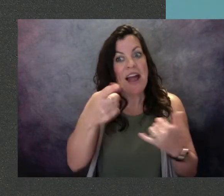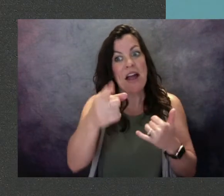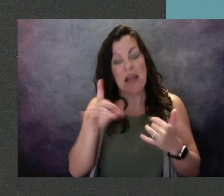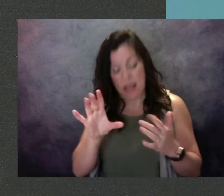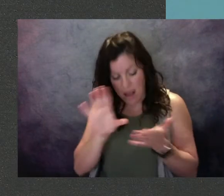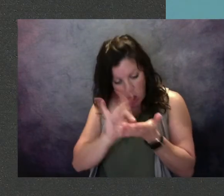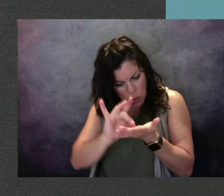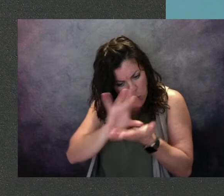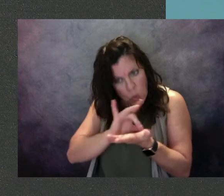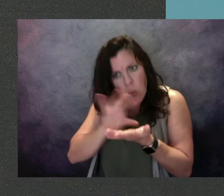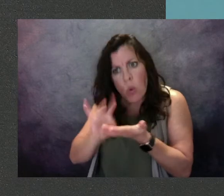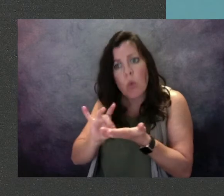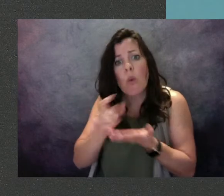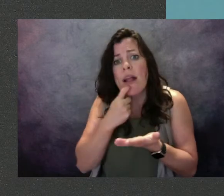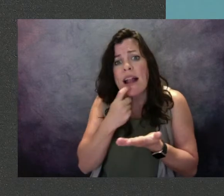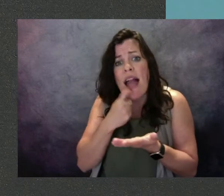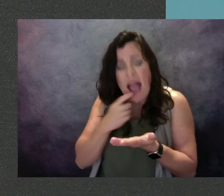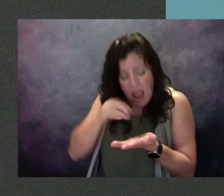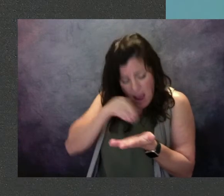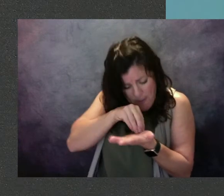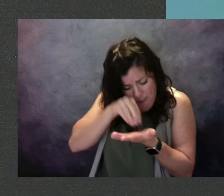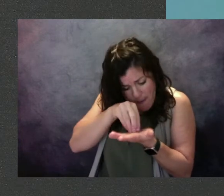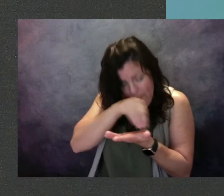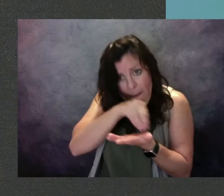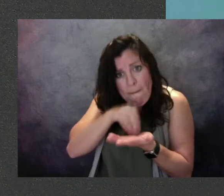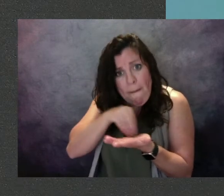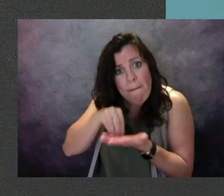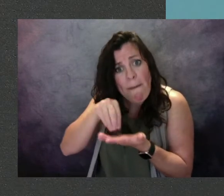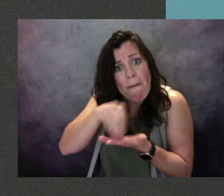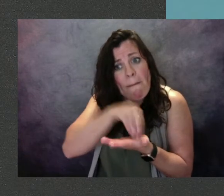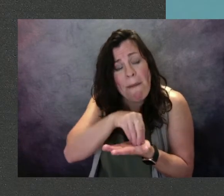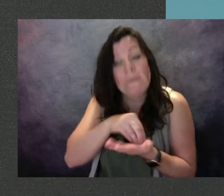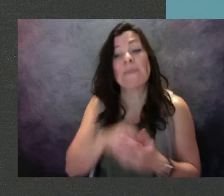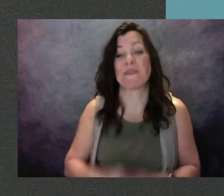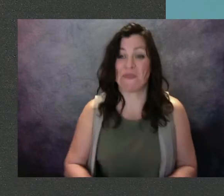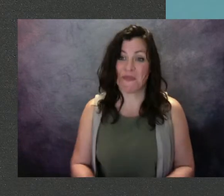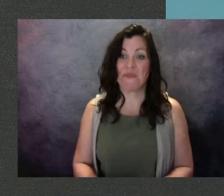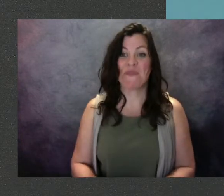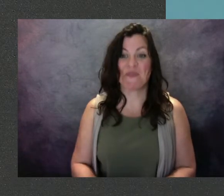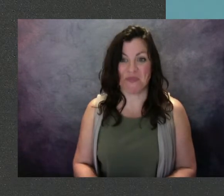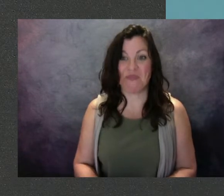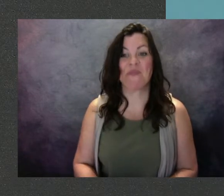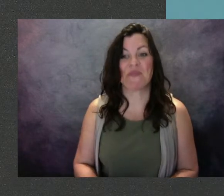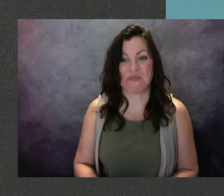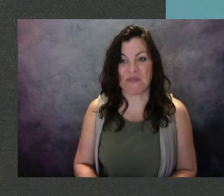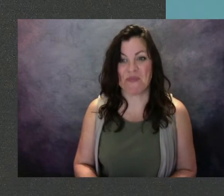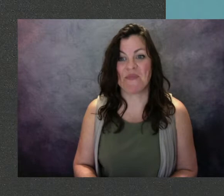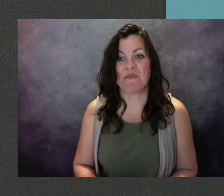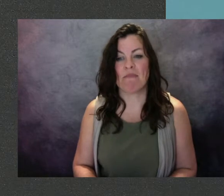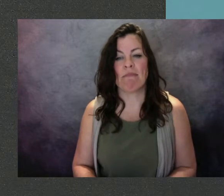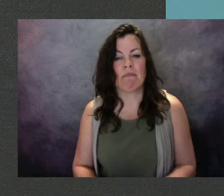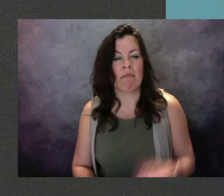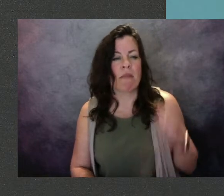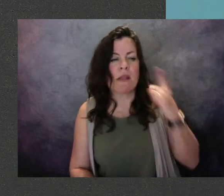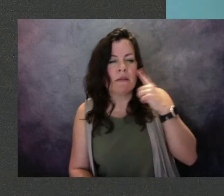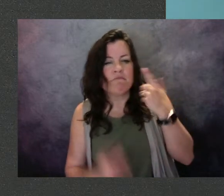around the different parts of the fish. So what you could do is on the back, you could try to find one that's shaped like a tail